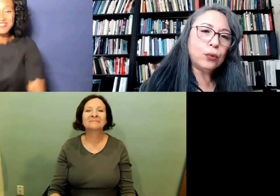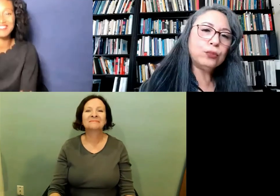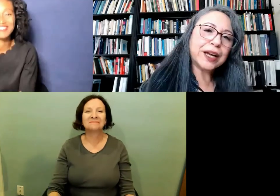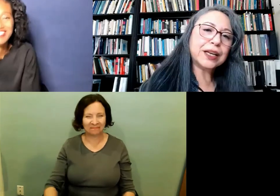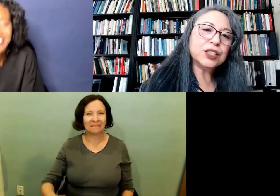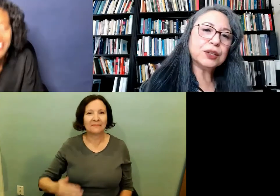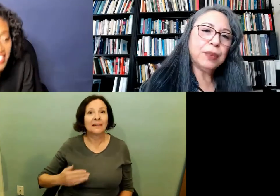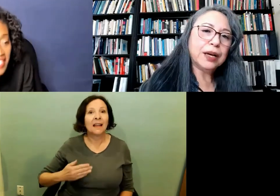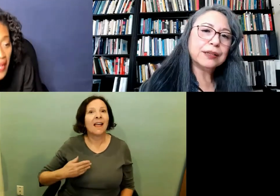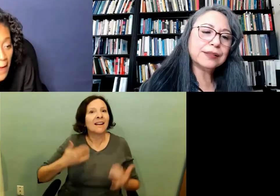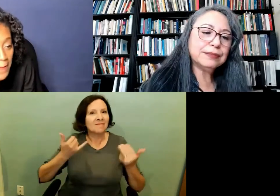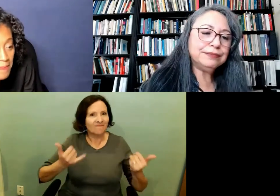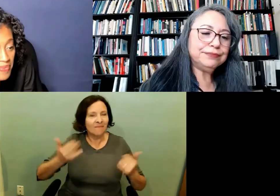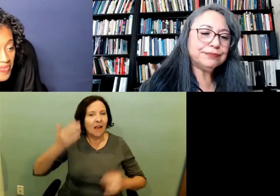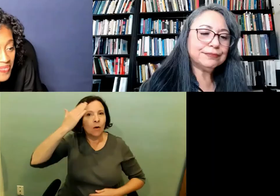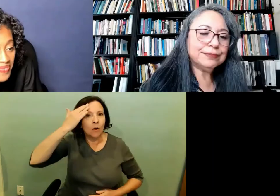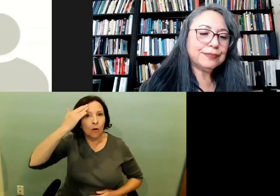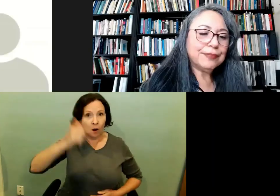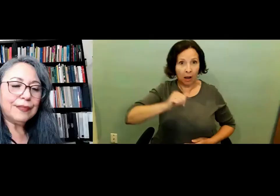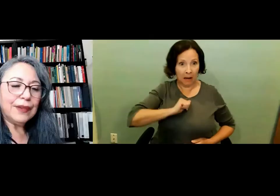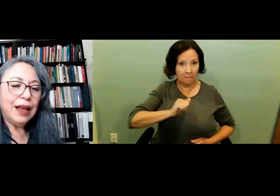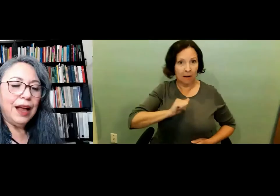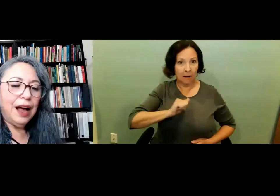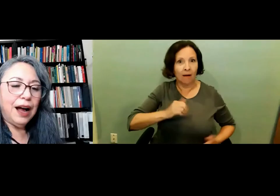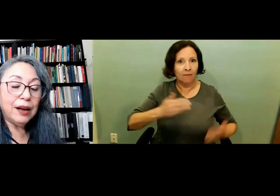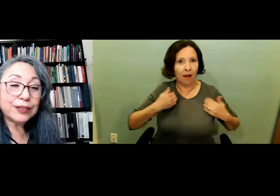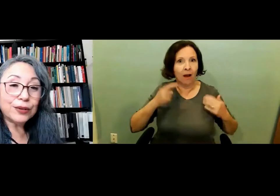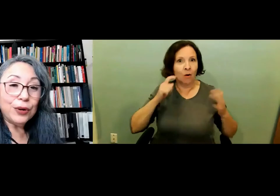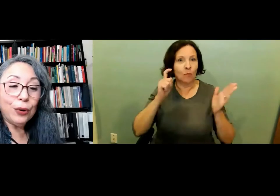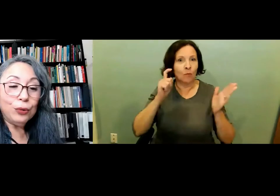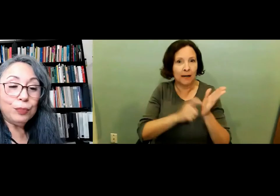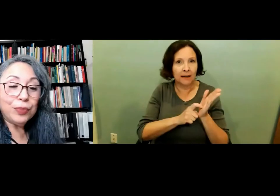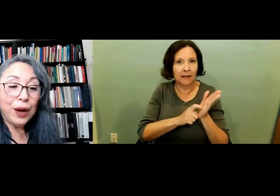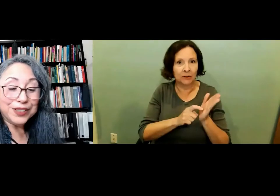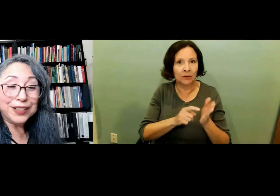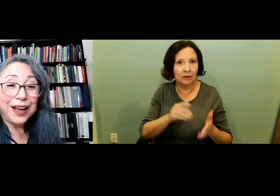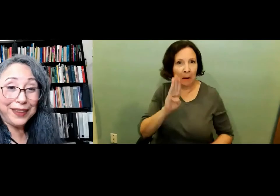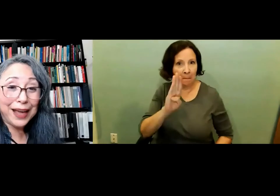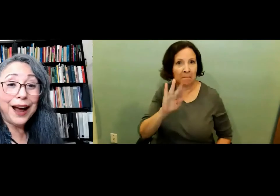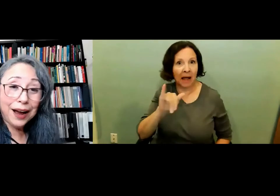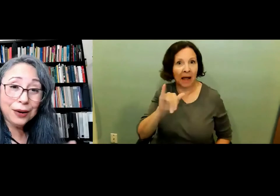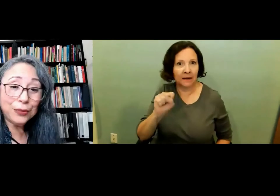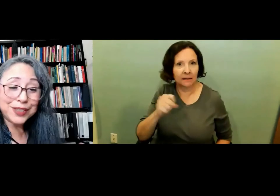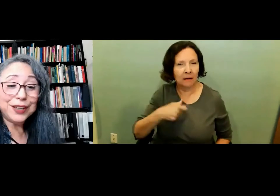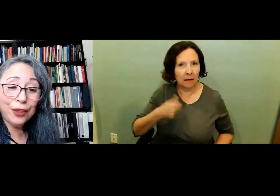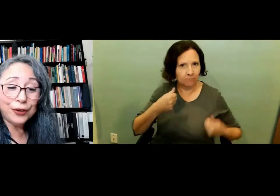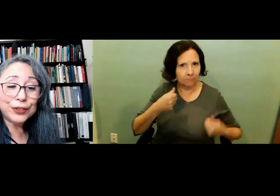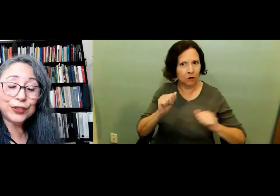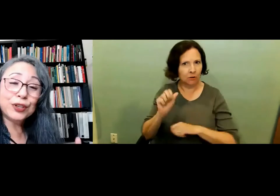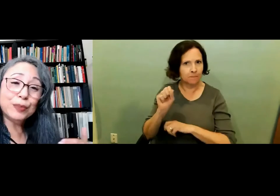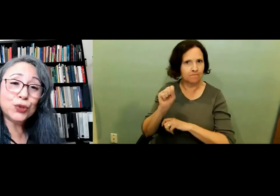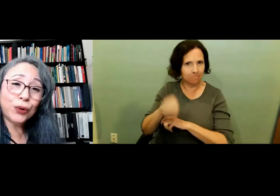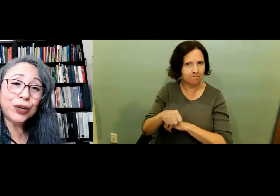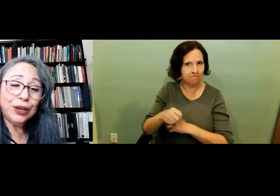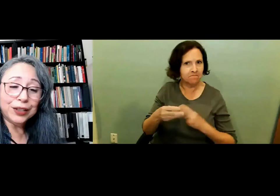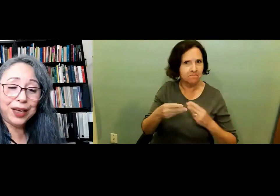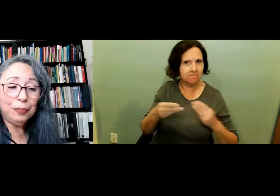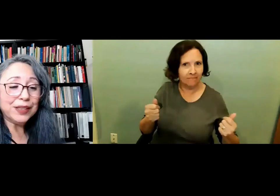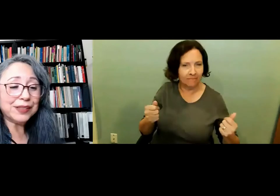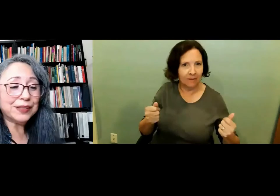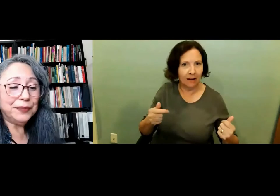recognition bias, and I also know that I was not another to the majority on the majority on campus.